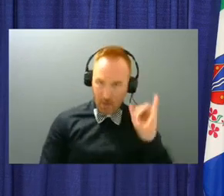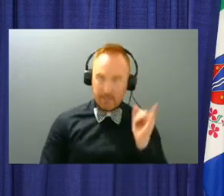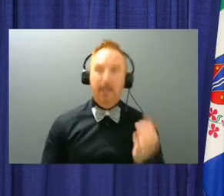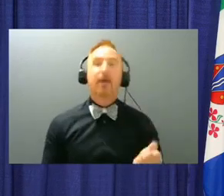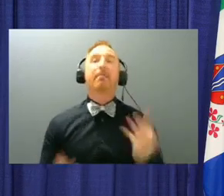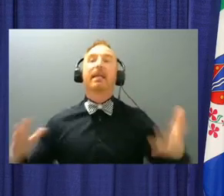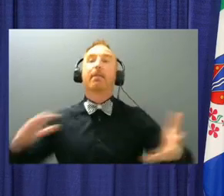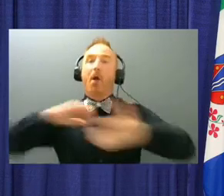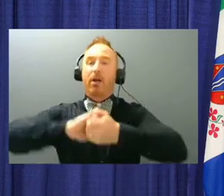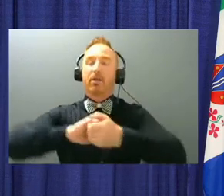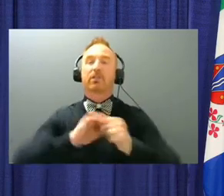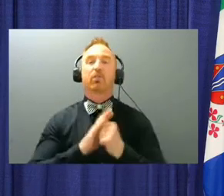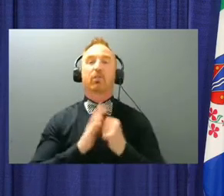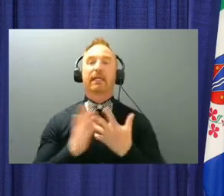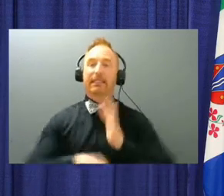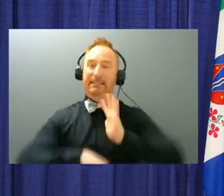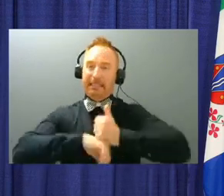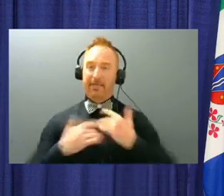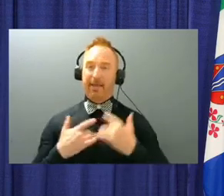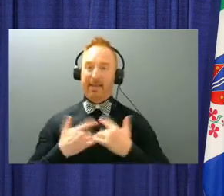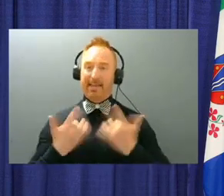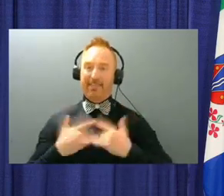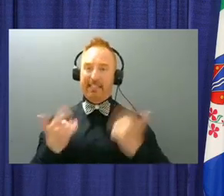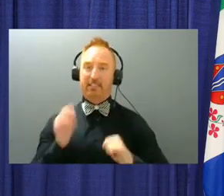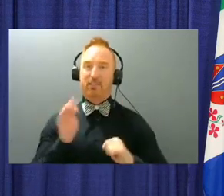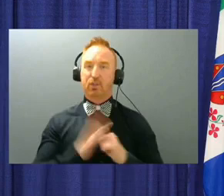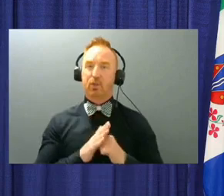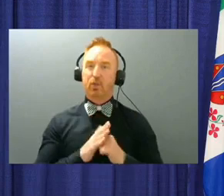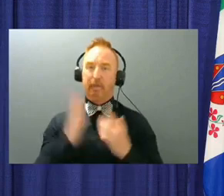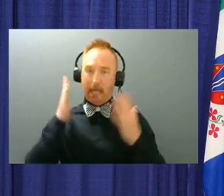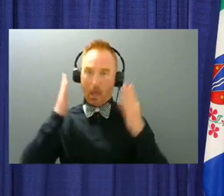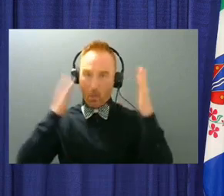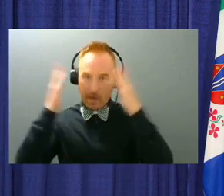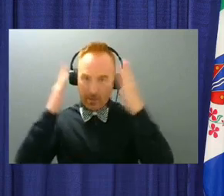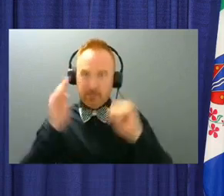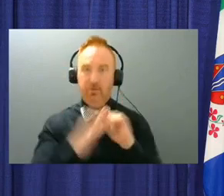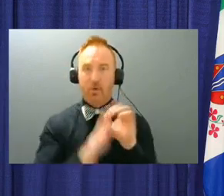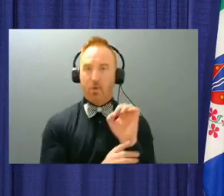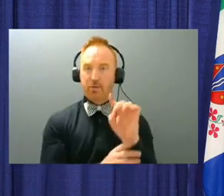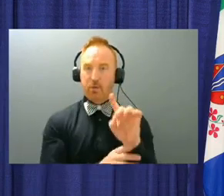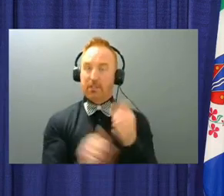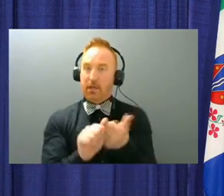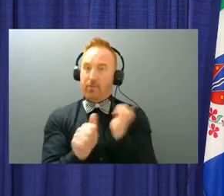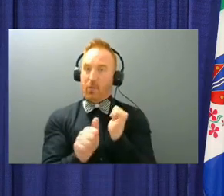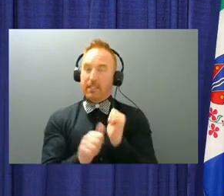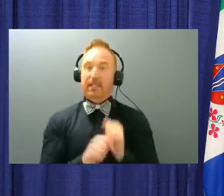hosting a number of events next week throughout Yukon to raise awareness about overdose prevention.